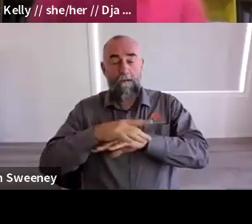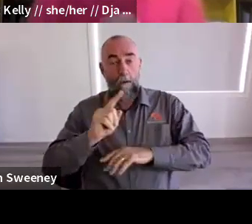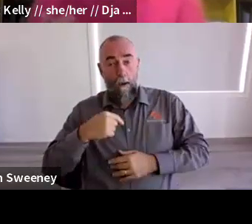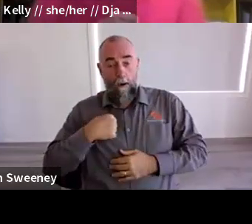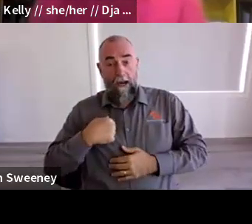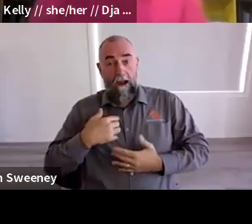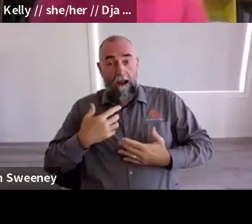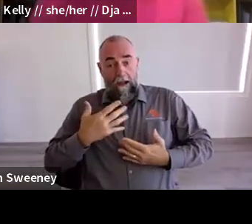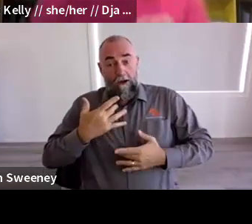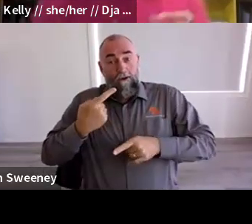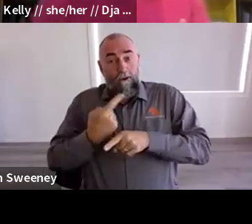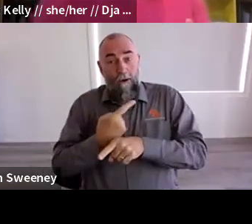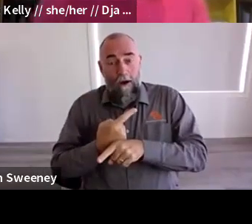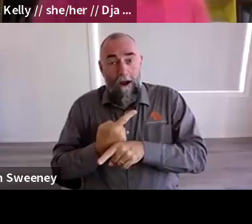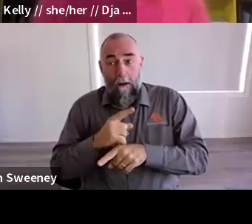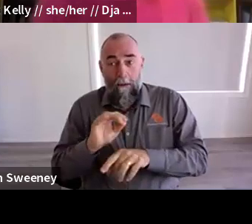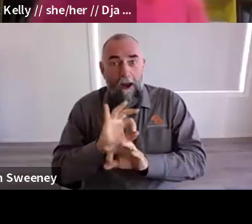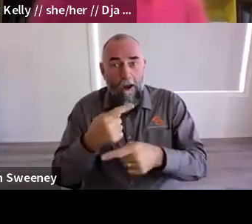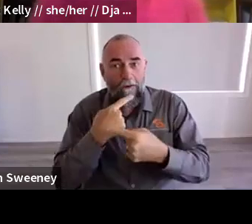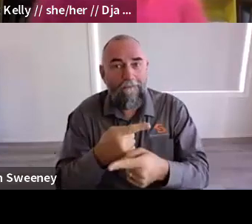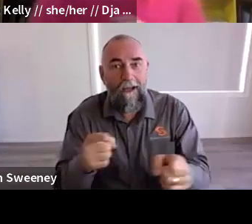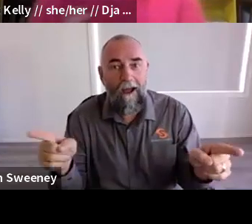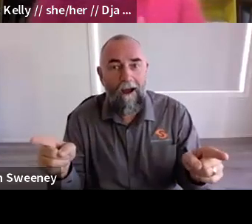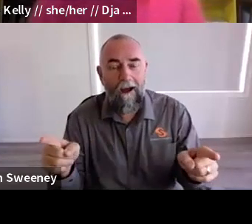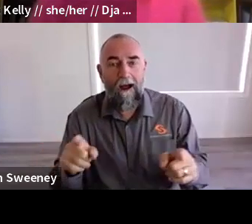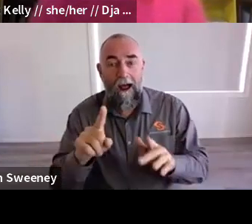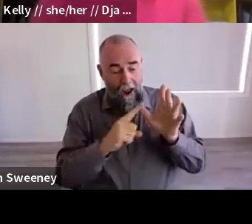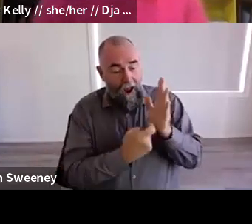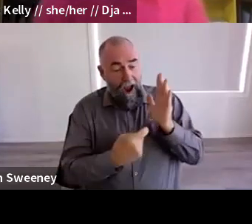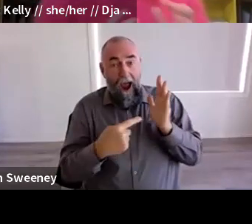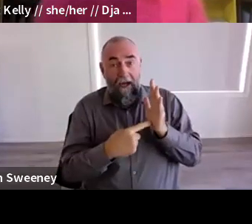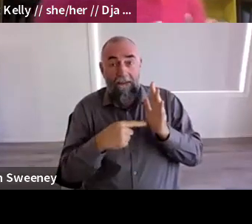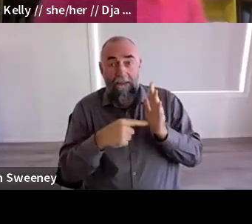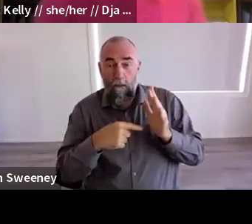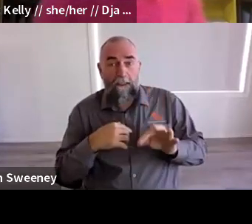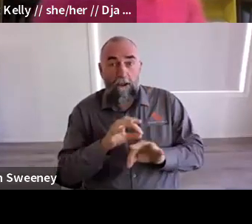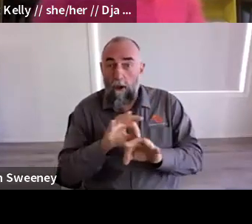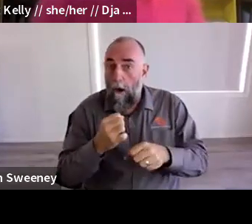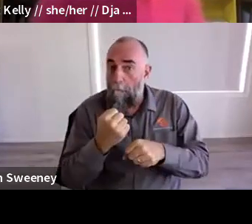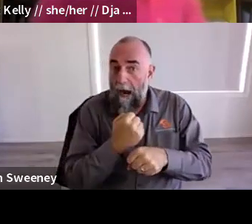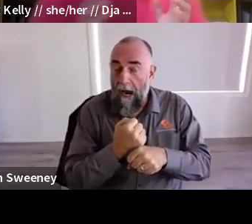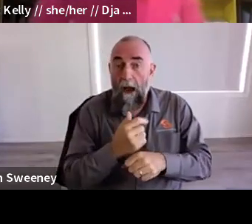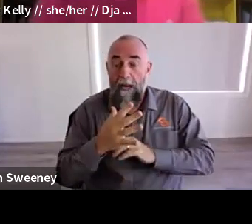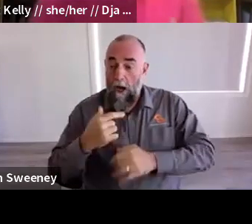harder to quantify dimension of this, and that's the editorial influence.